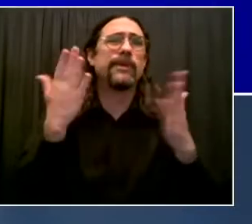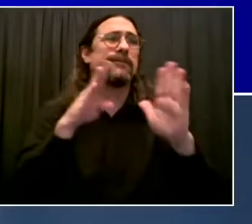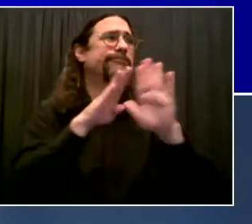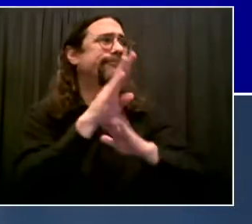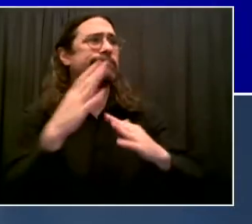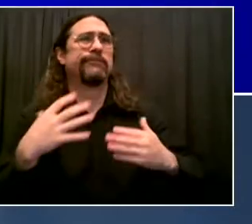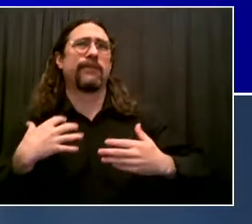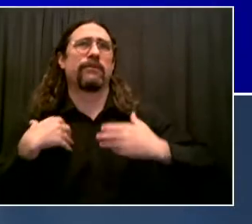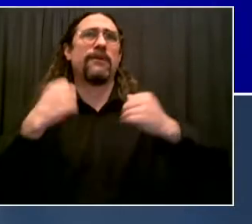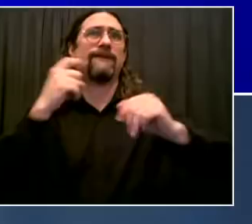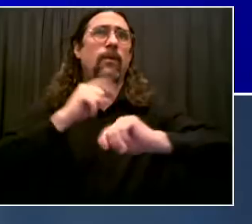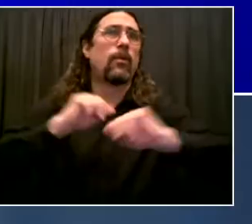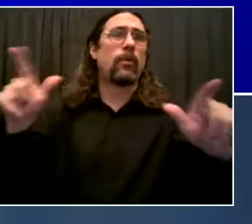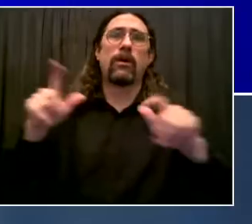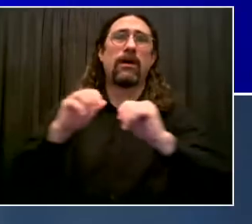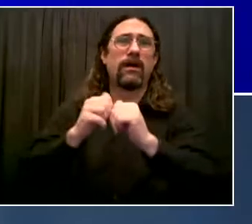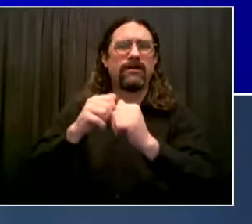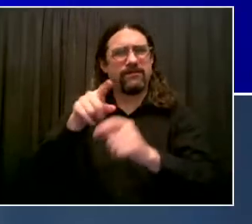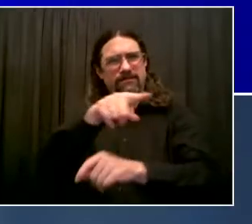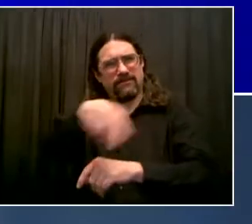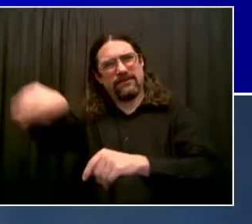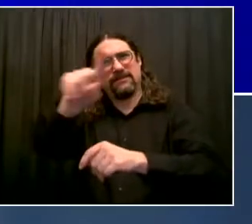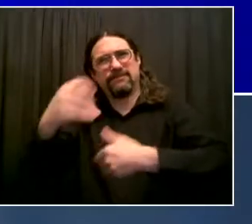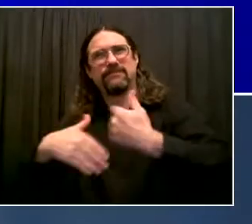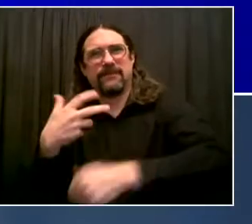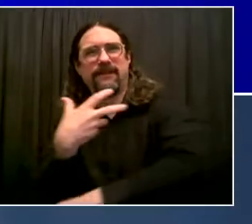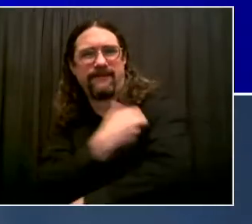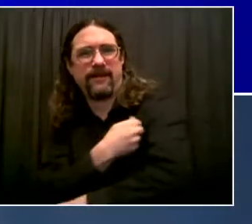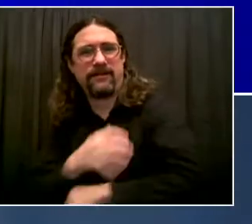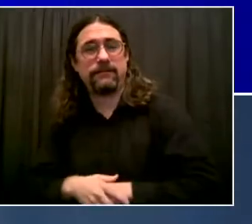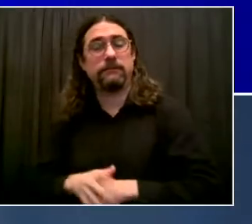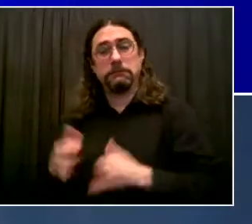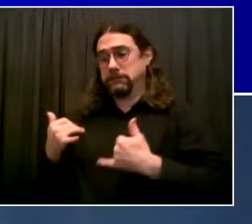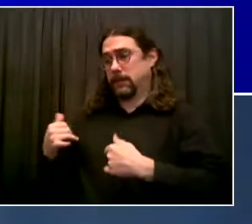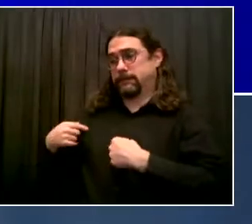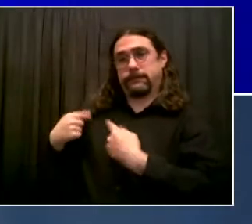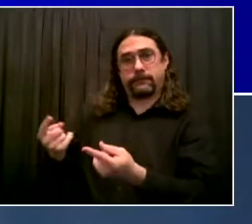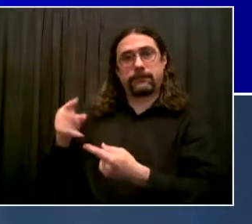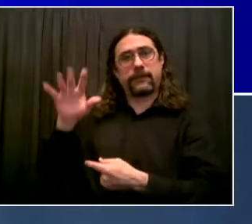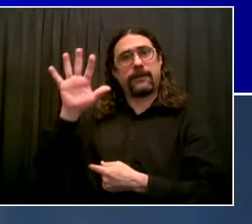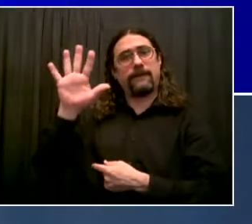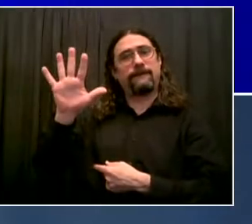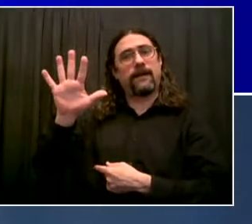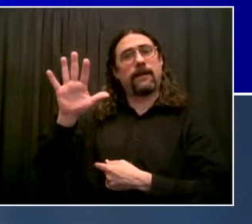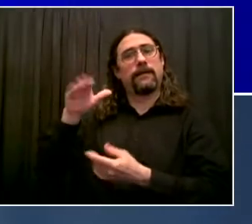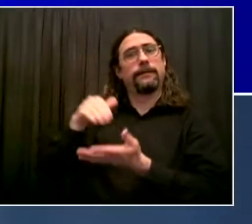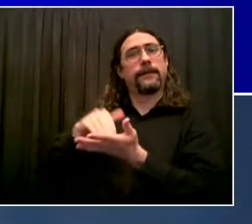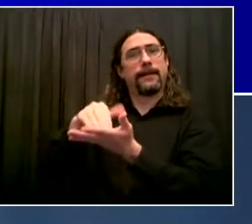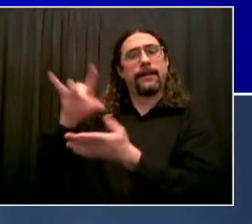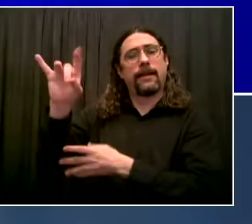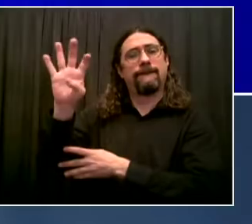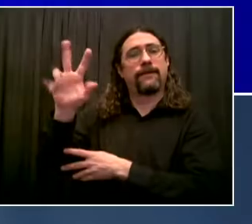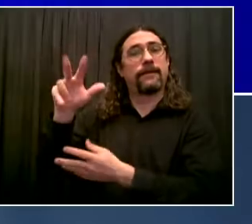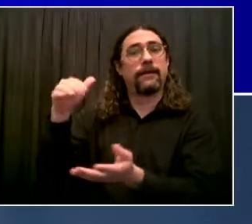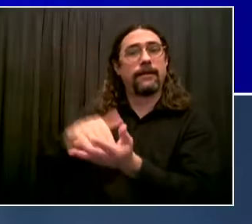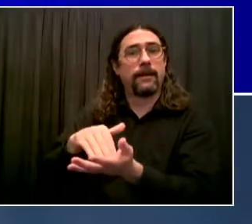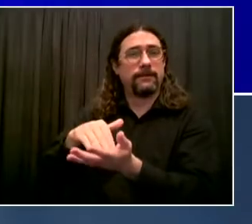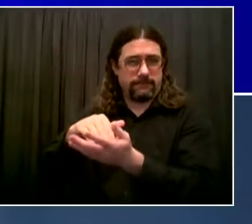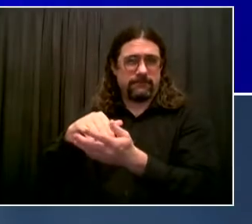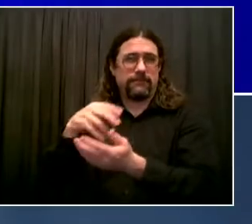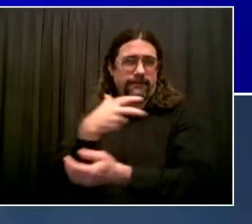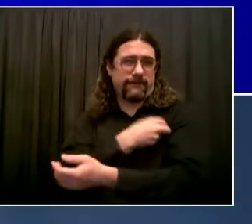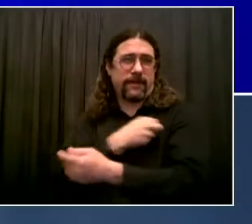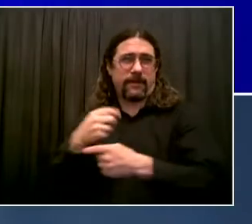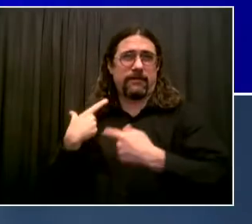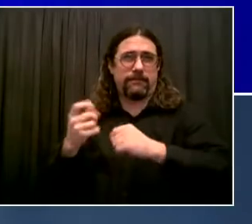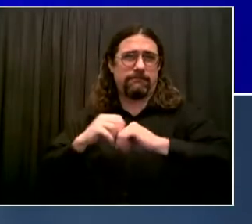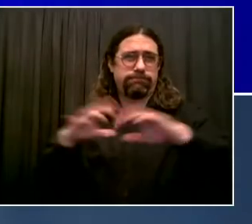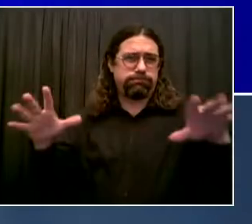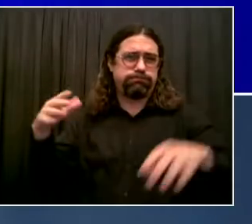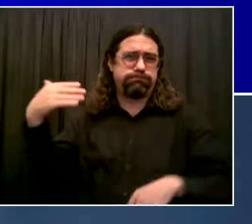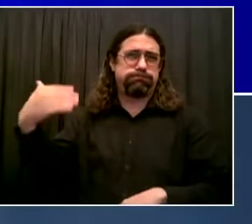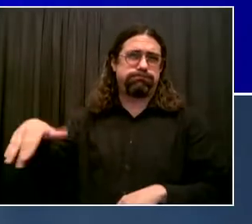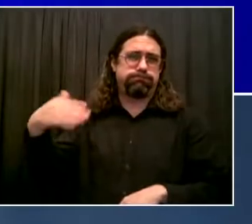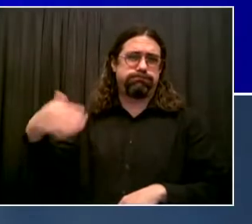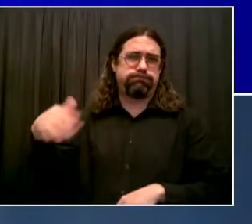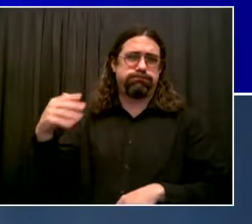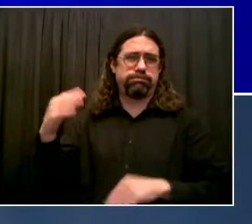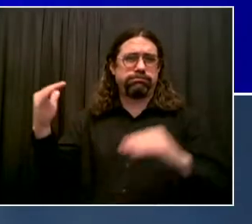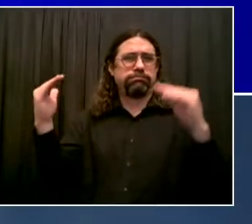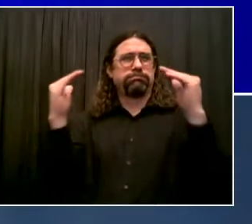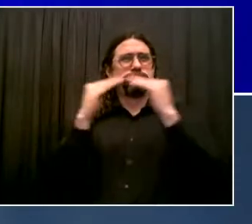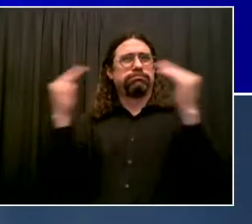WHERE DO WE STAND TODAY?